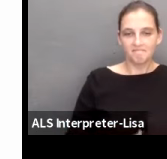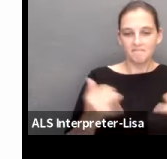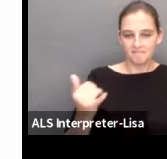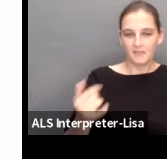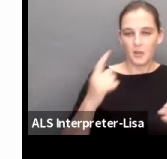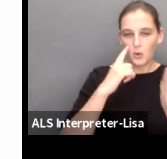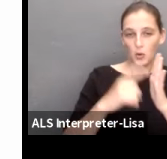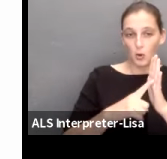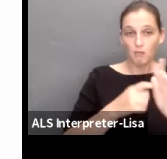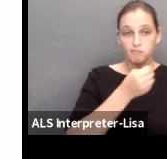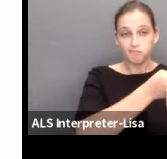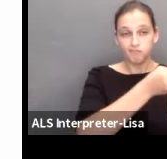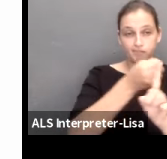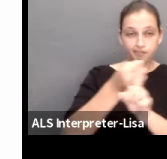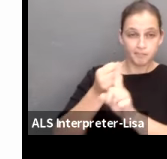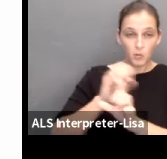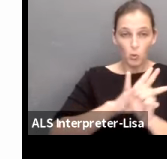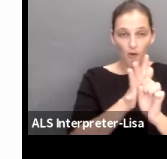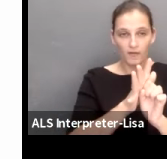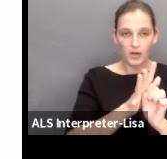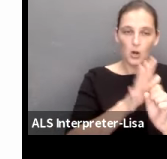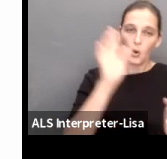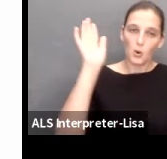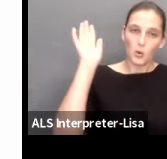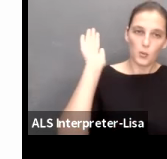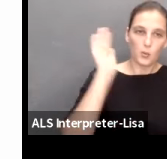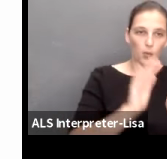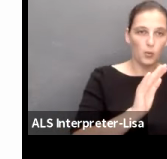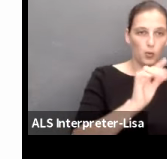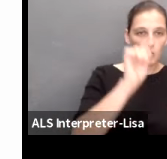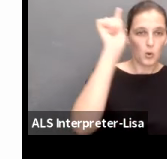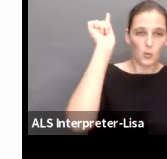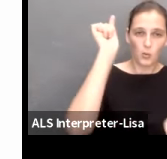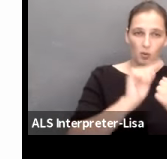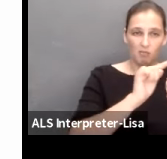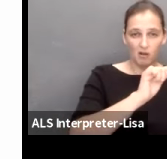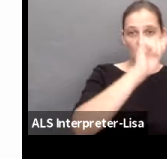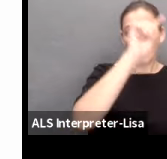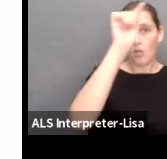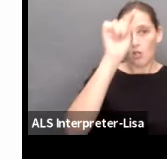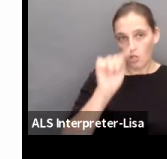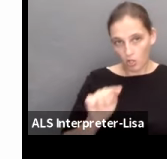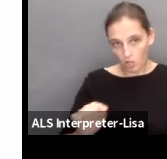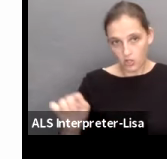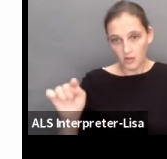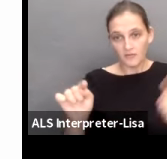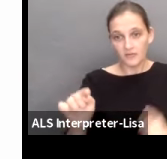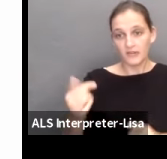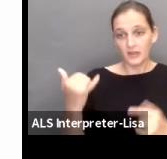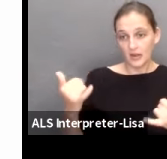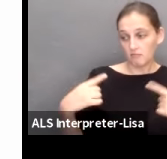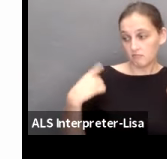of COVID-19 drop pretty dramatically so. This is now the third week in a row, where